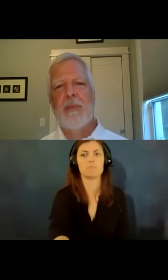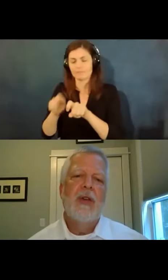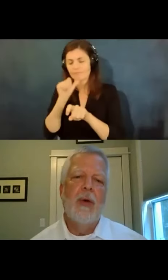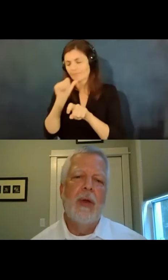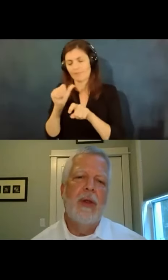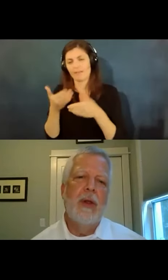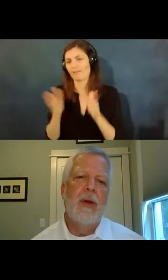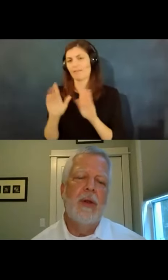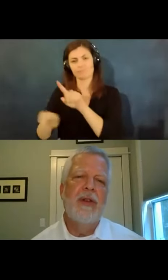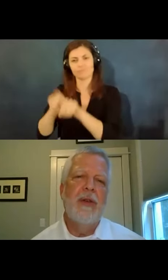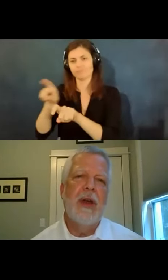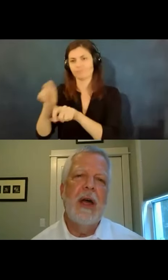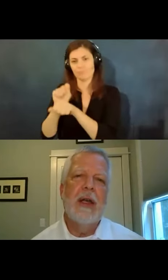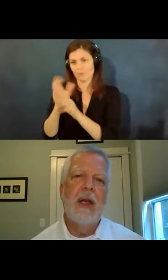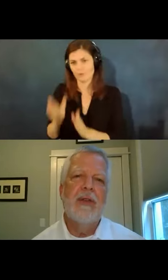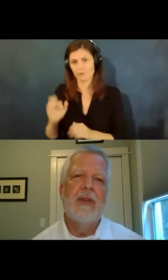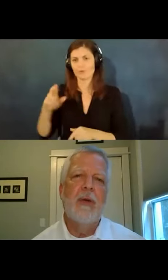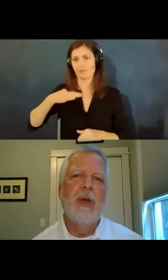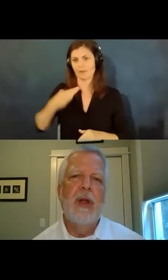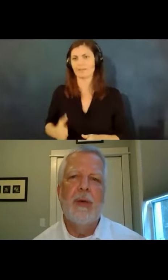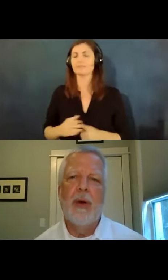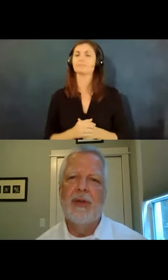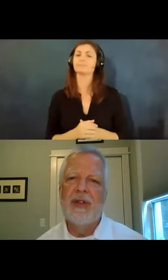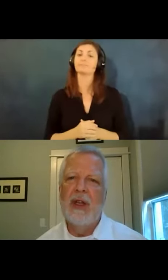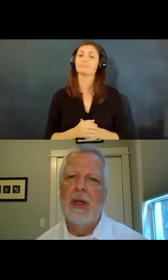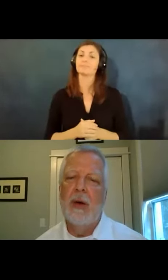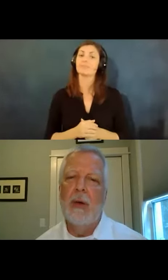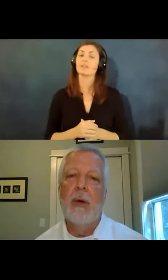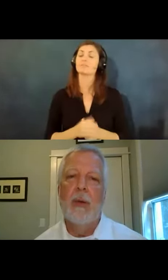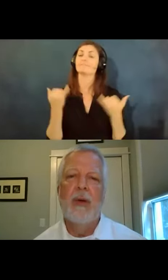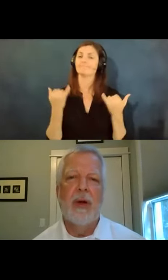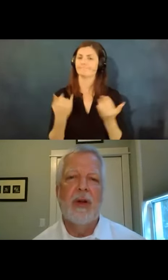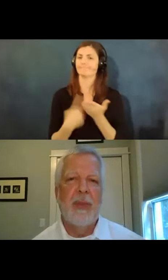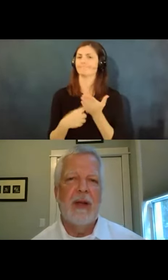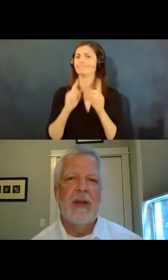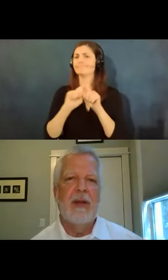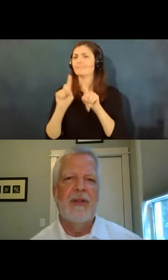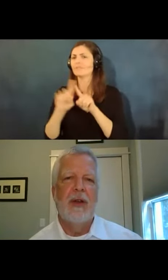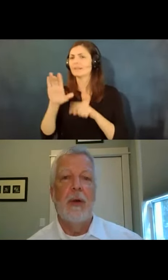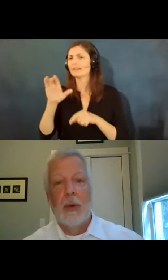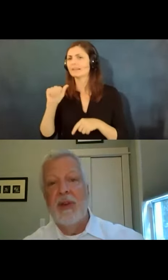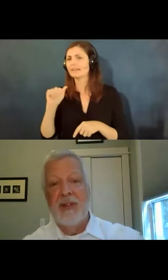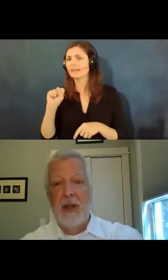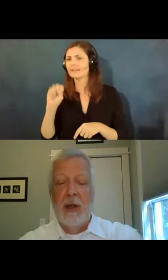so these are the kind of cases that we either are seeing or we were expecting to see or we see in